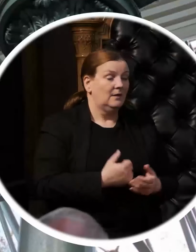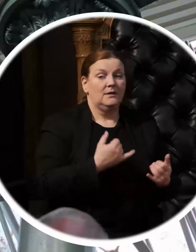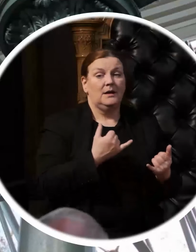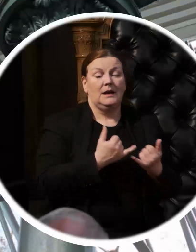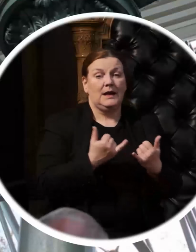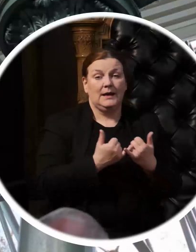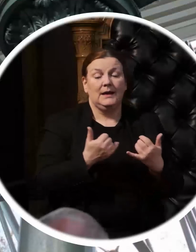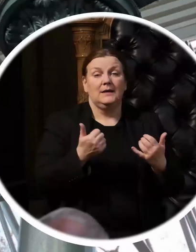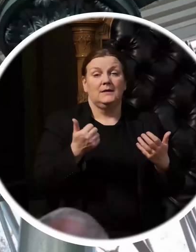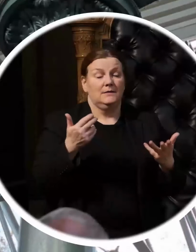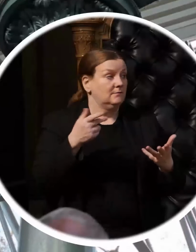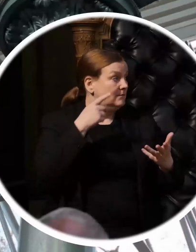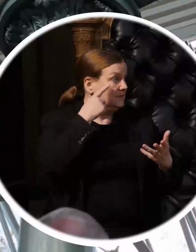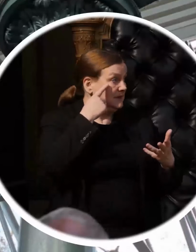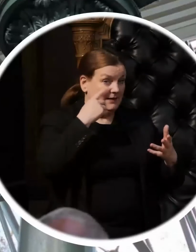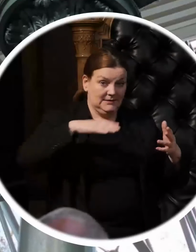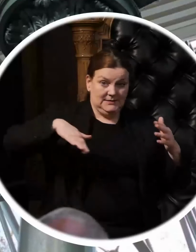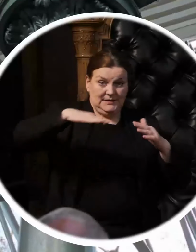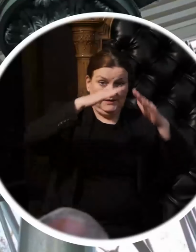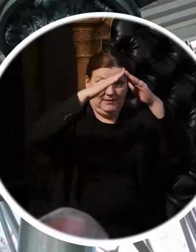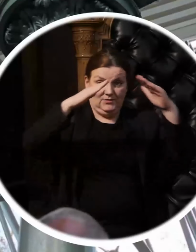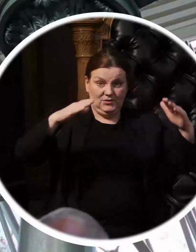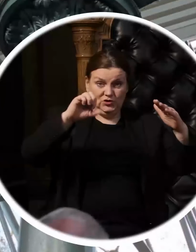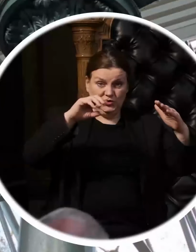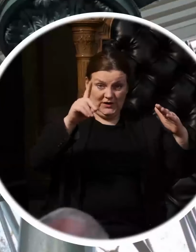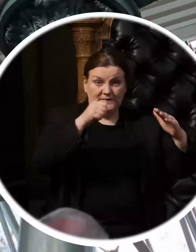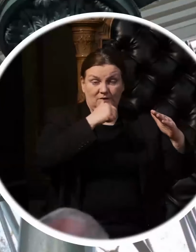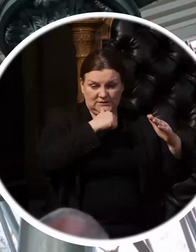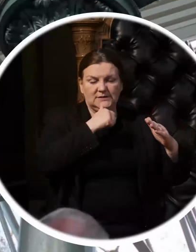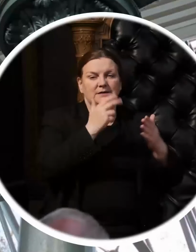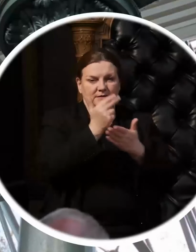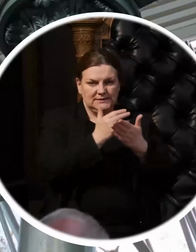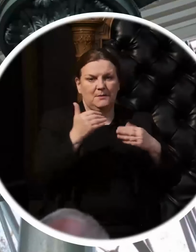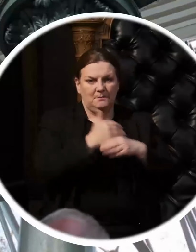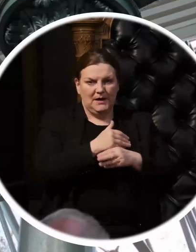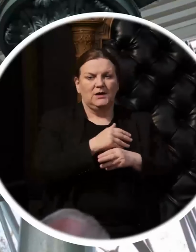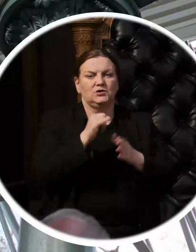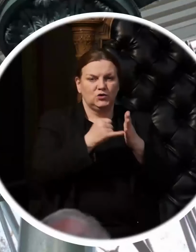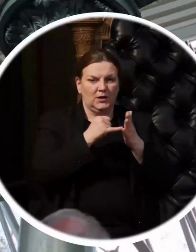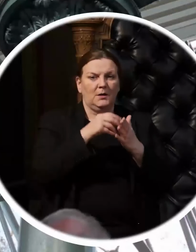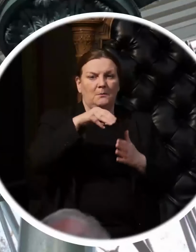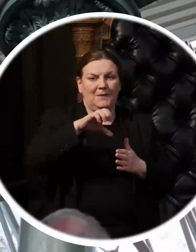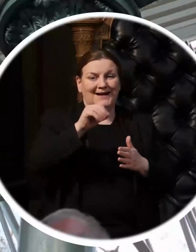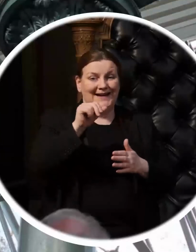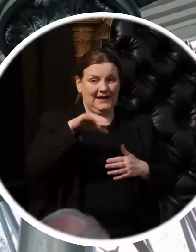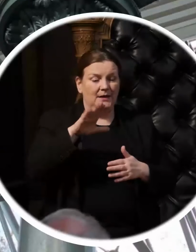the train shed was finished first. It was also designed by John Macneill and unlike Amiens Street,